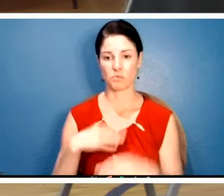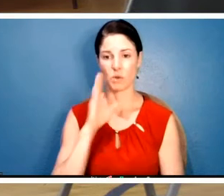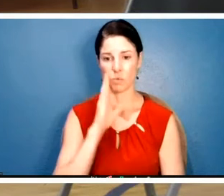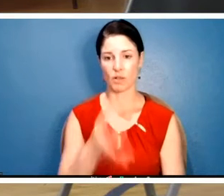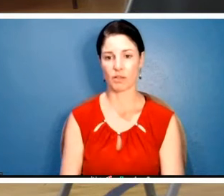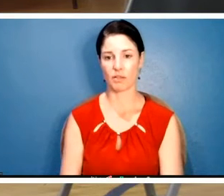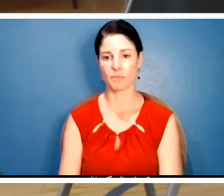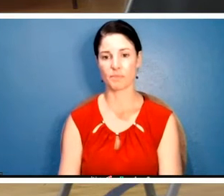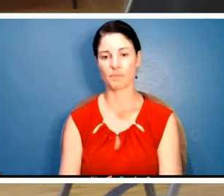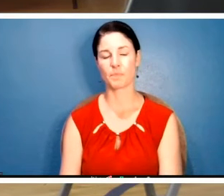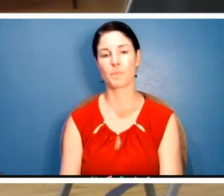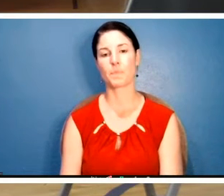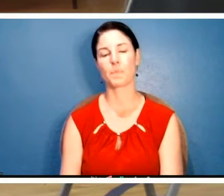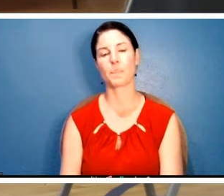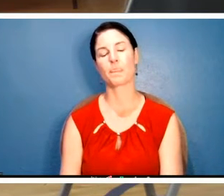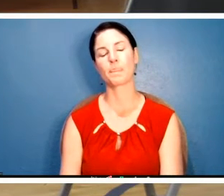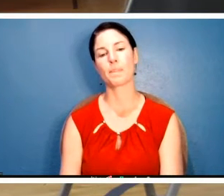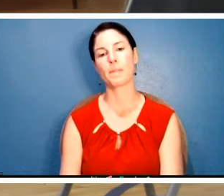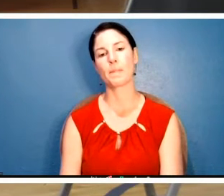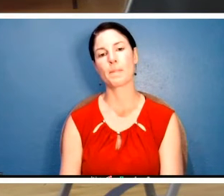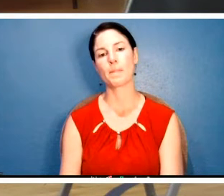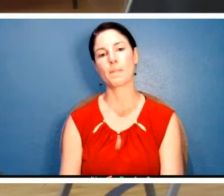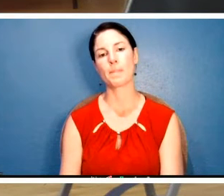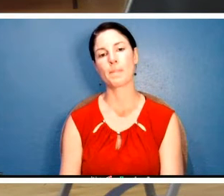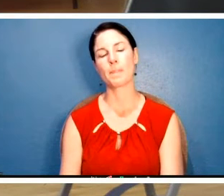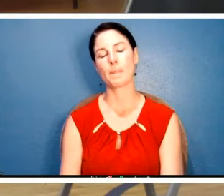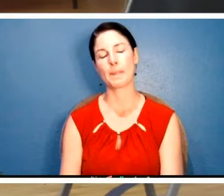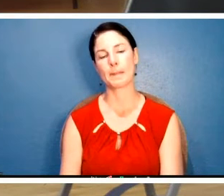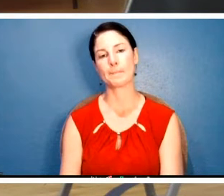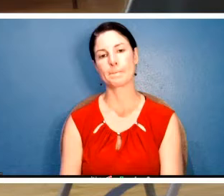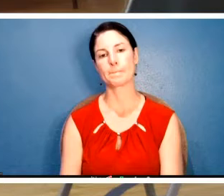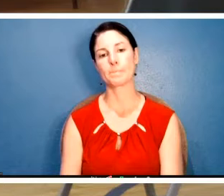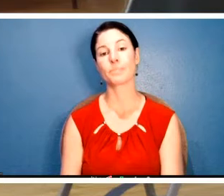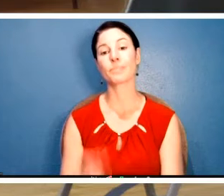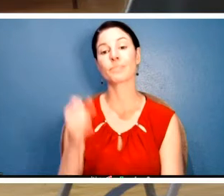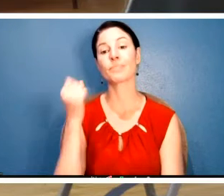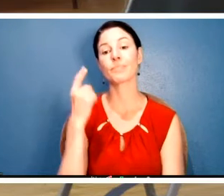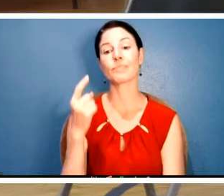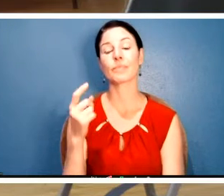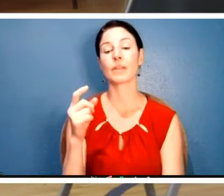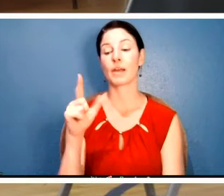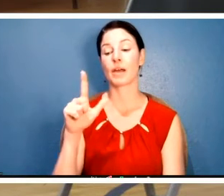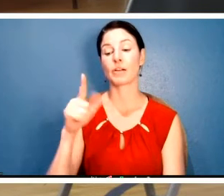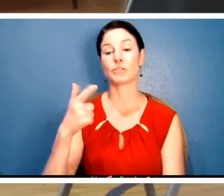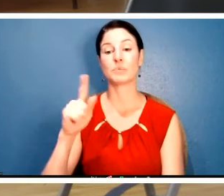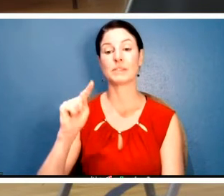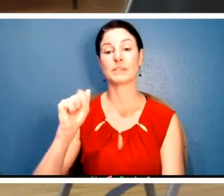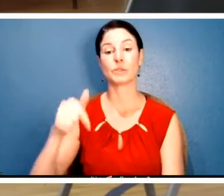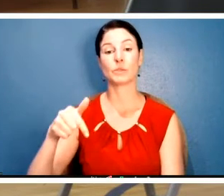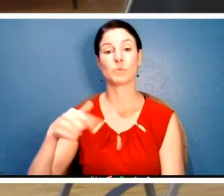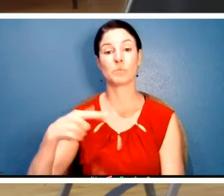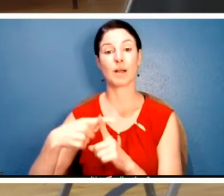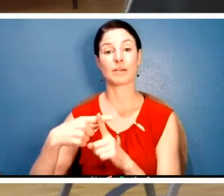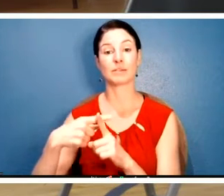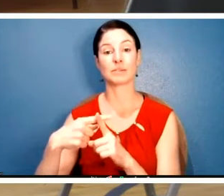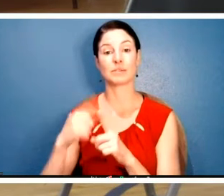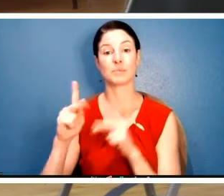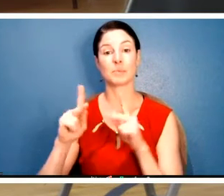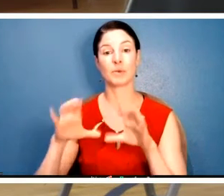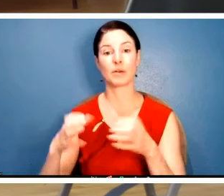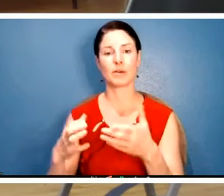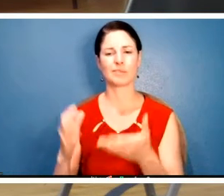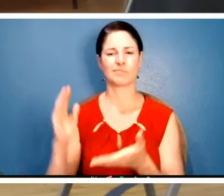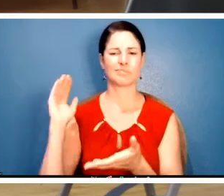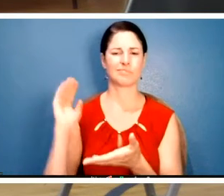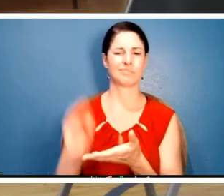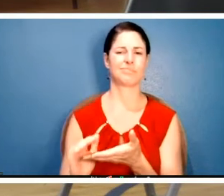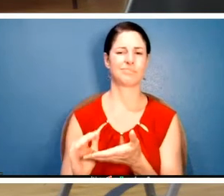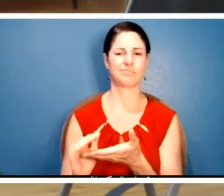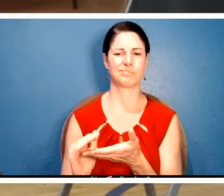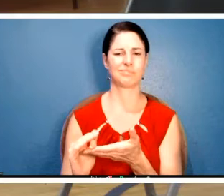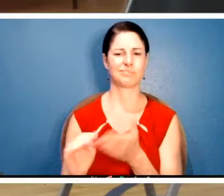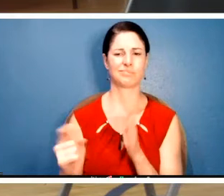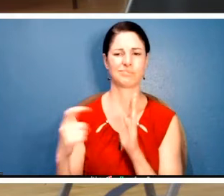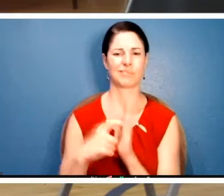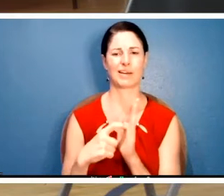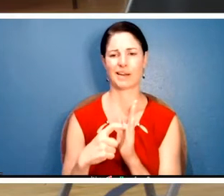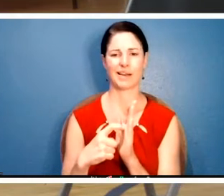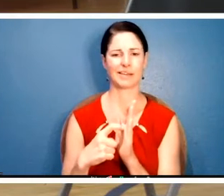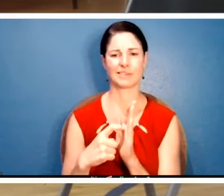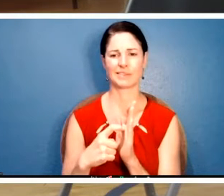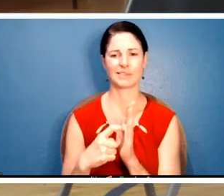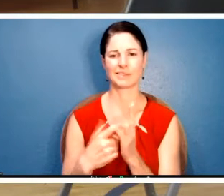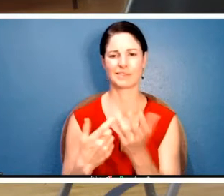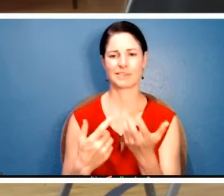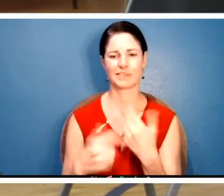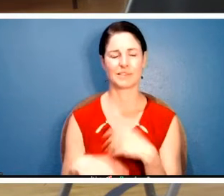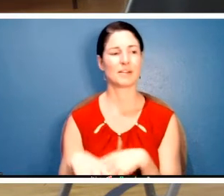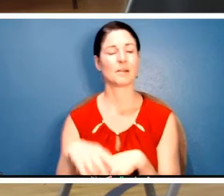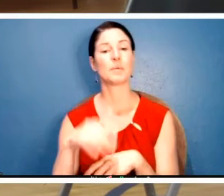Just a quick comment for the record, since supervisors certain addressed it LGBT Q plus individuals are in a very limited sense recognized in the census just by virtue of if a married couple in a single household.